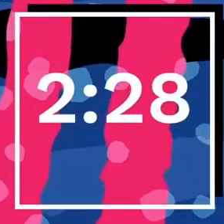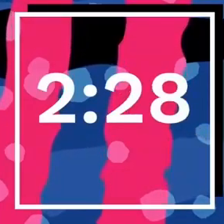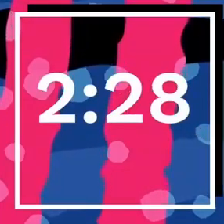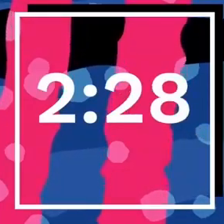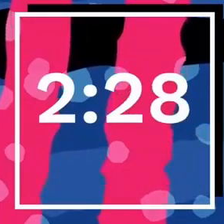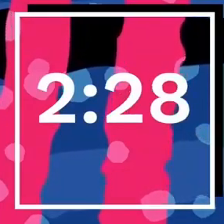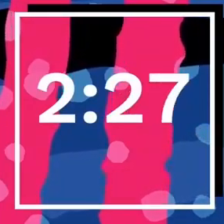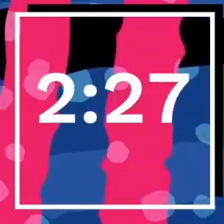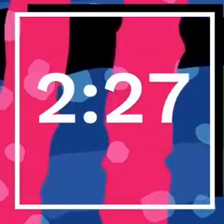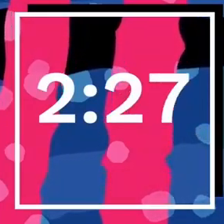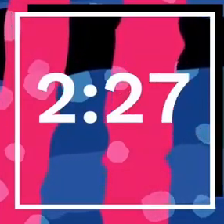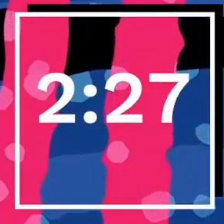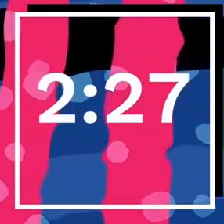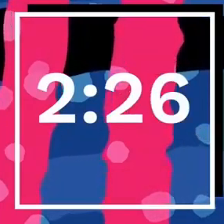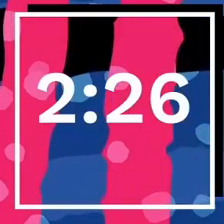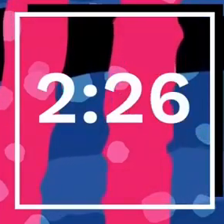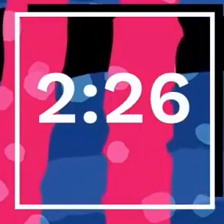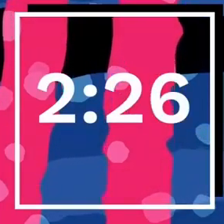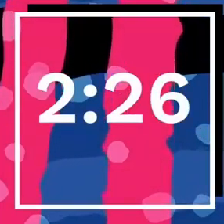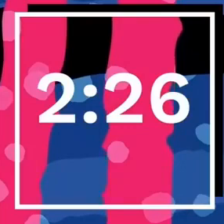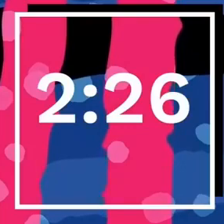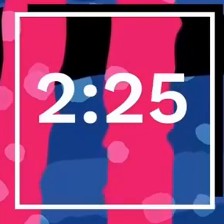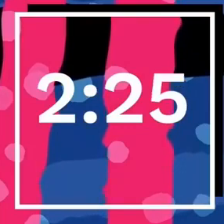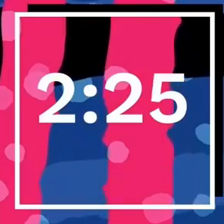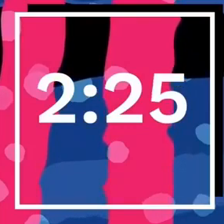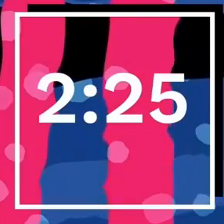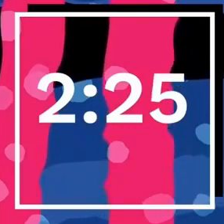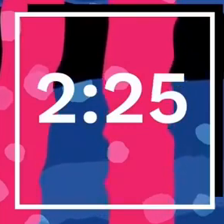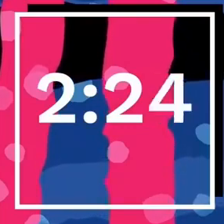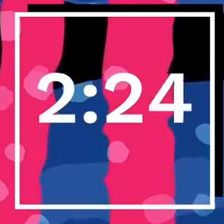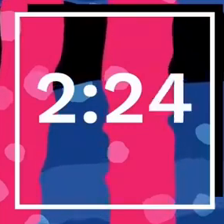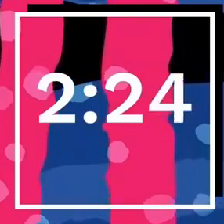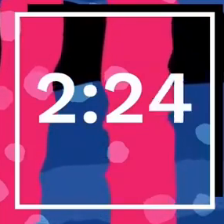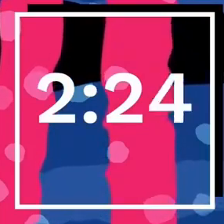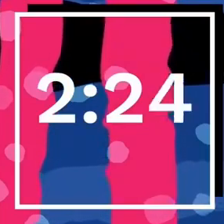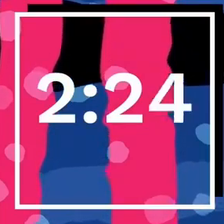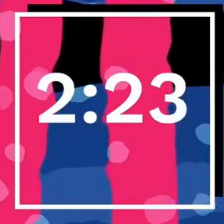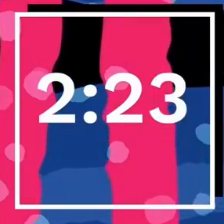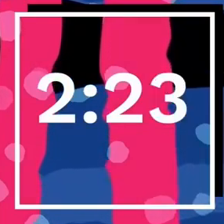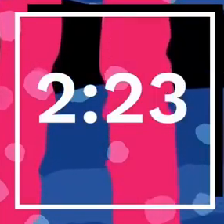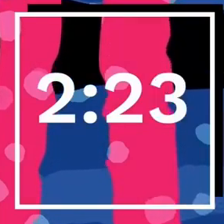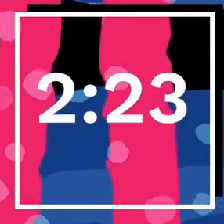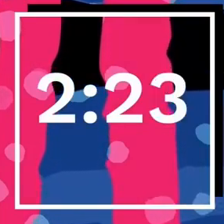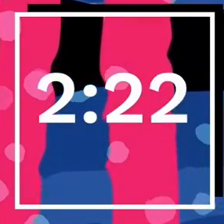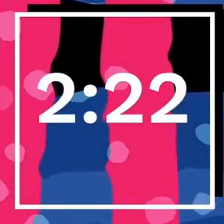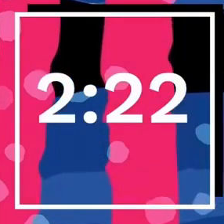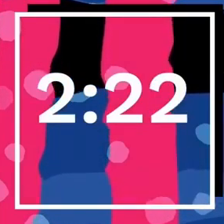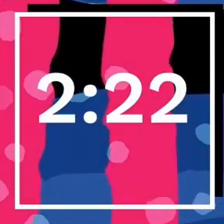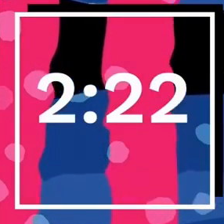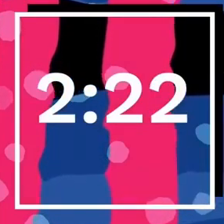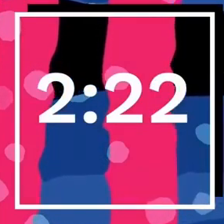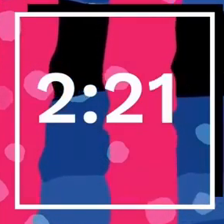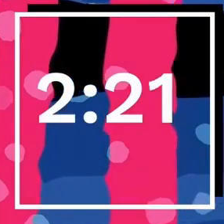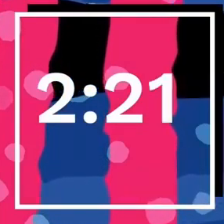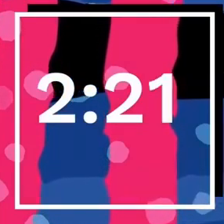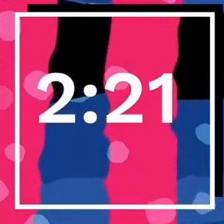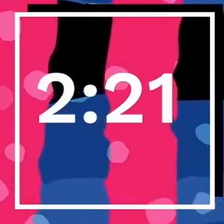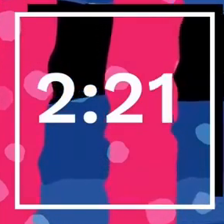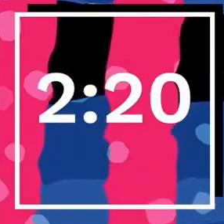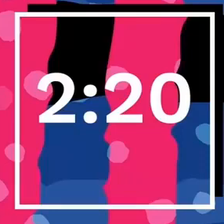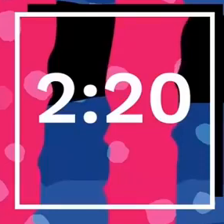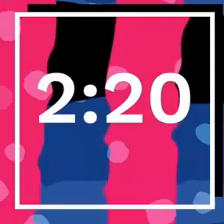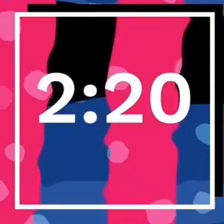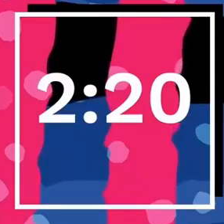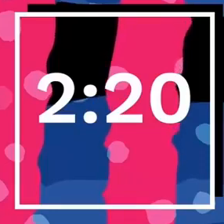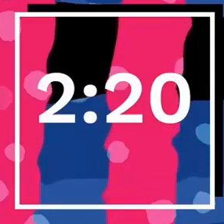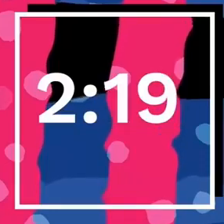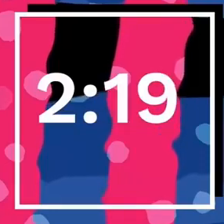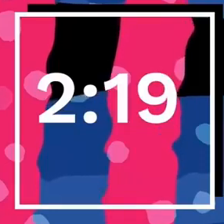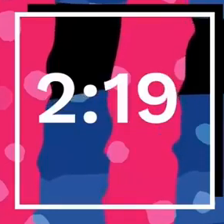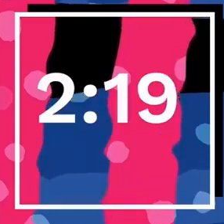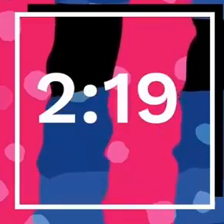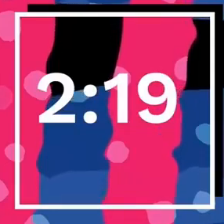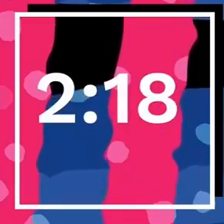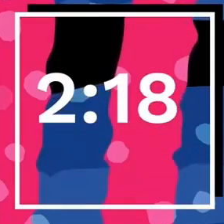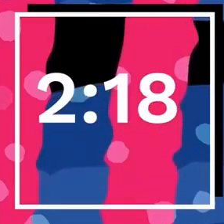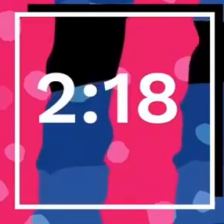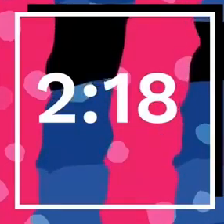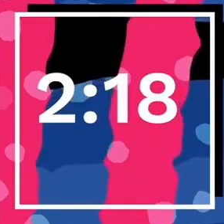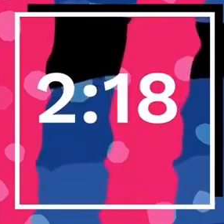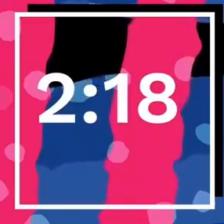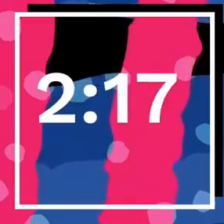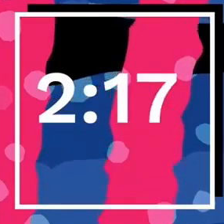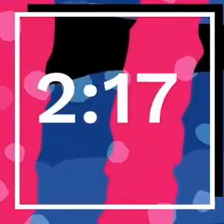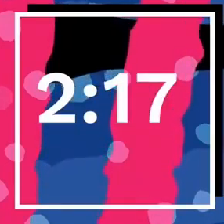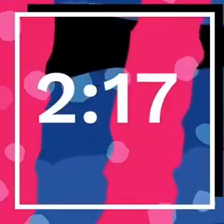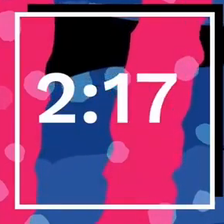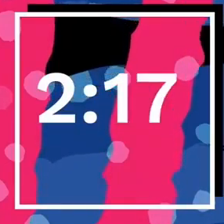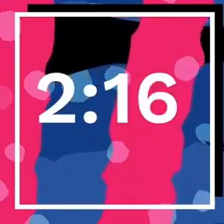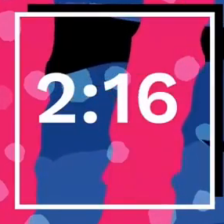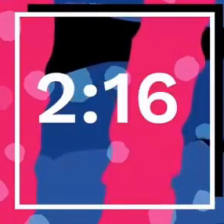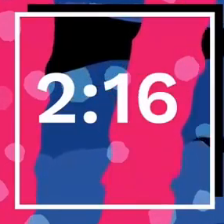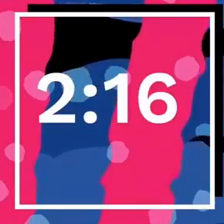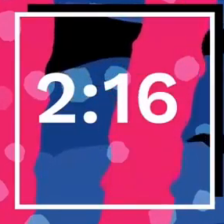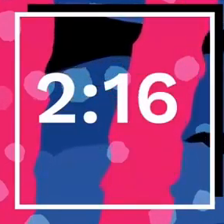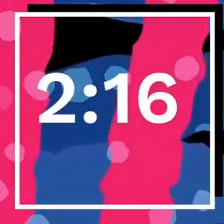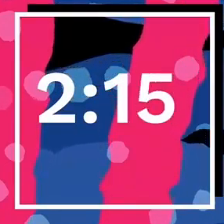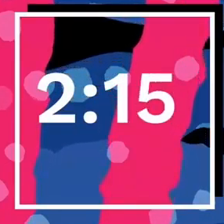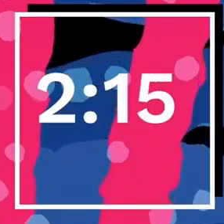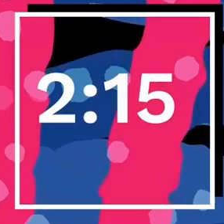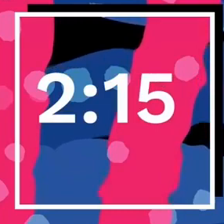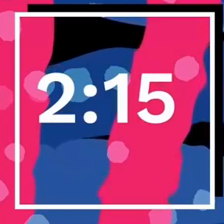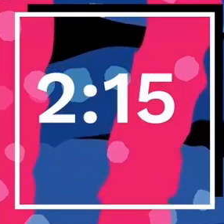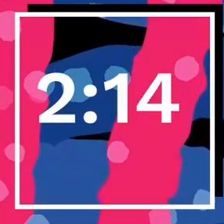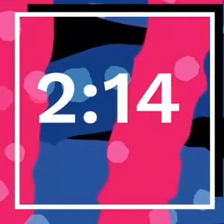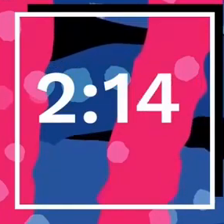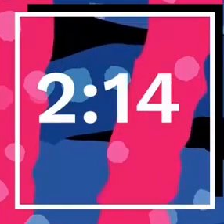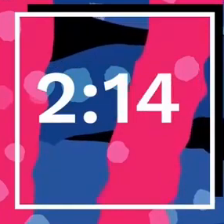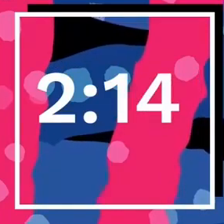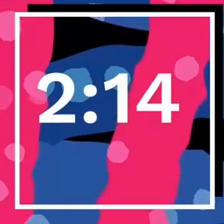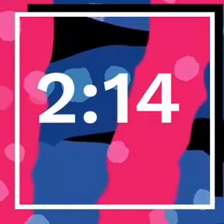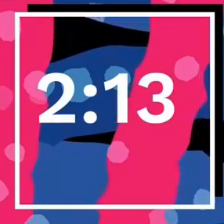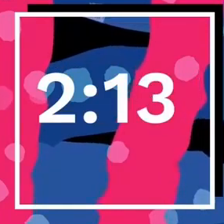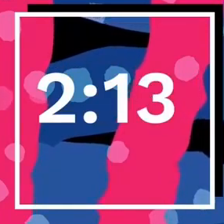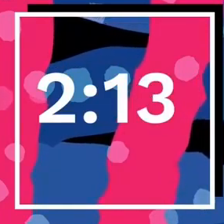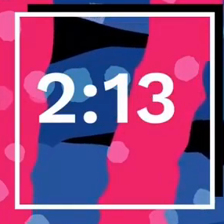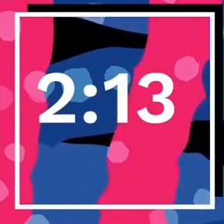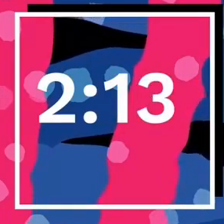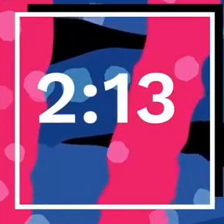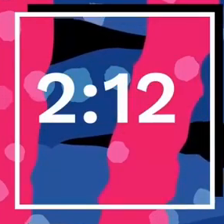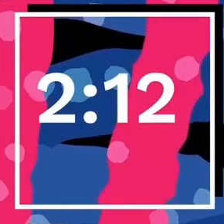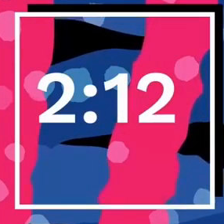BENEFIT YOUR BUDGET.